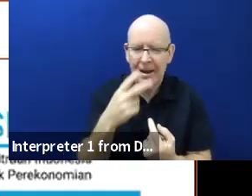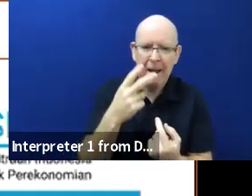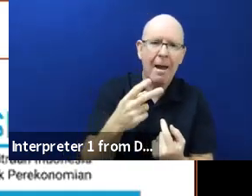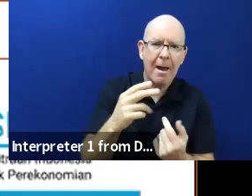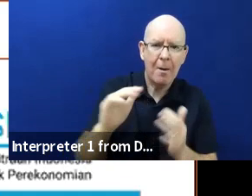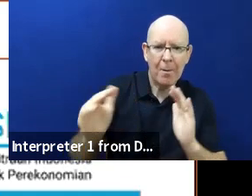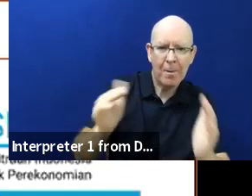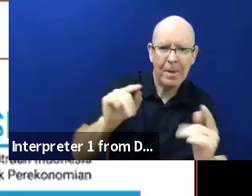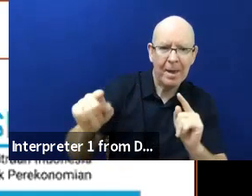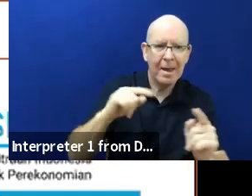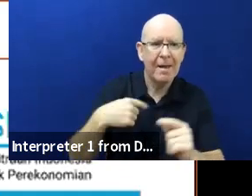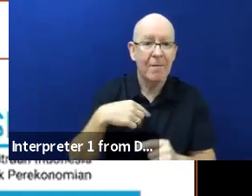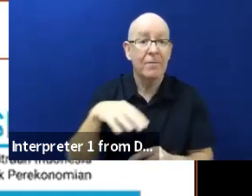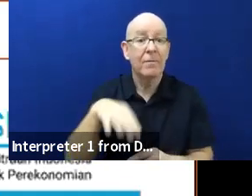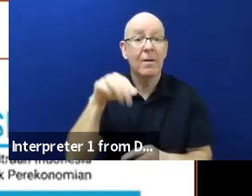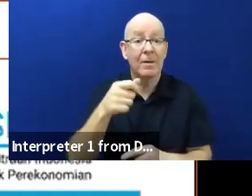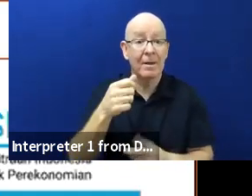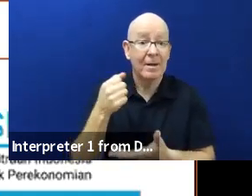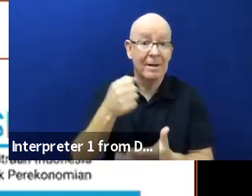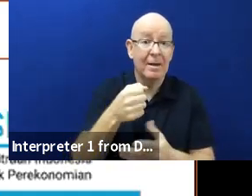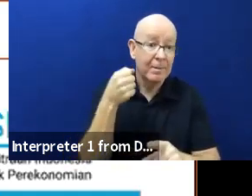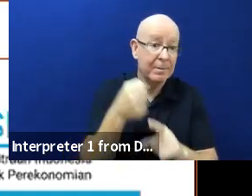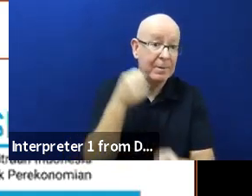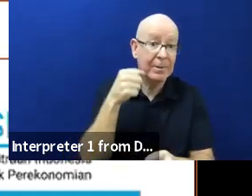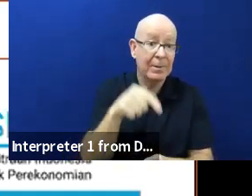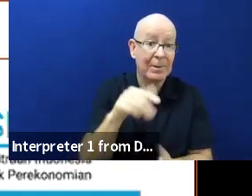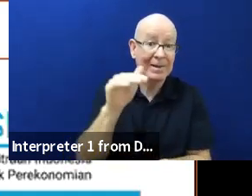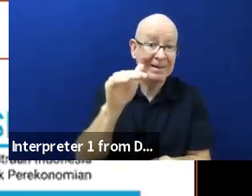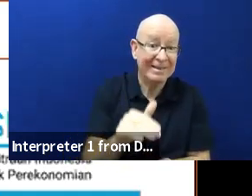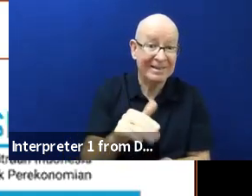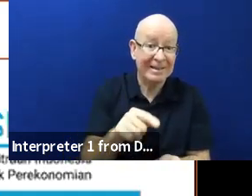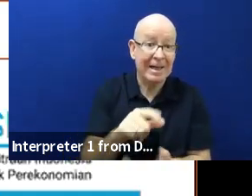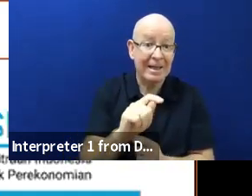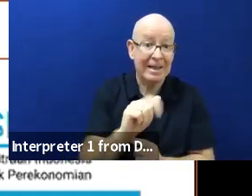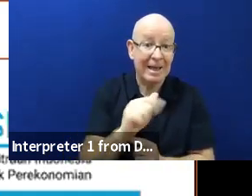it can be shared with the local government and the private sector too. More importantly,